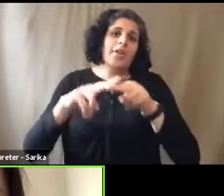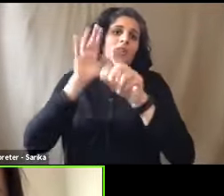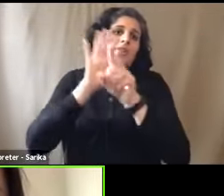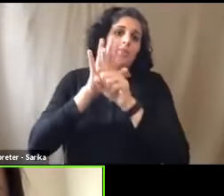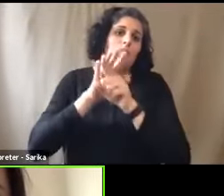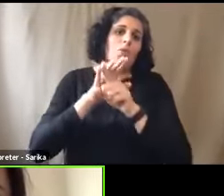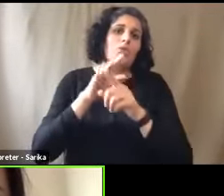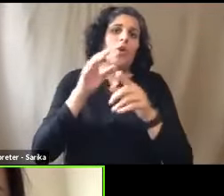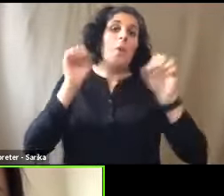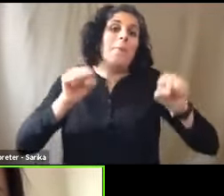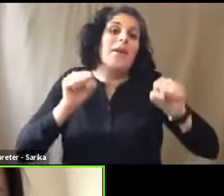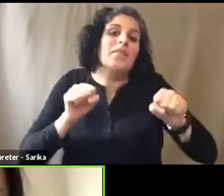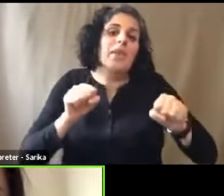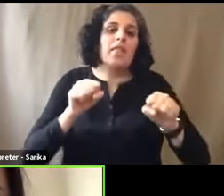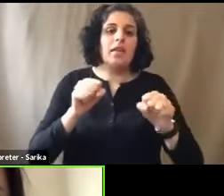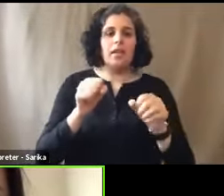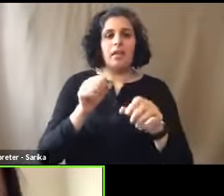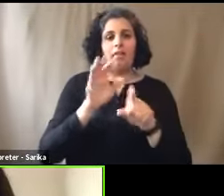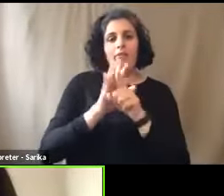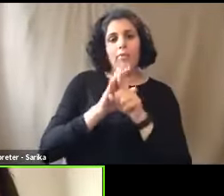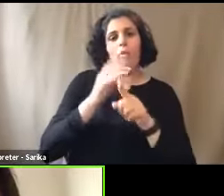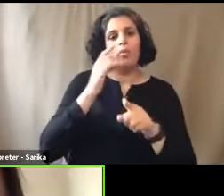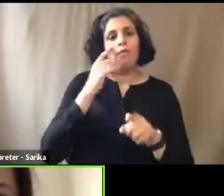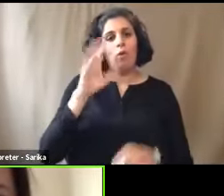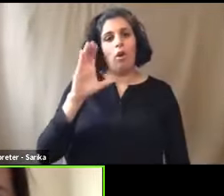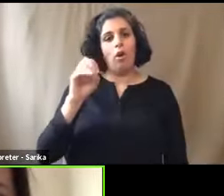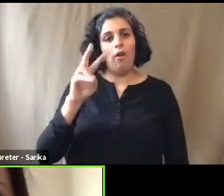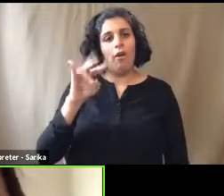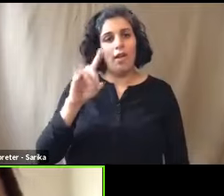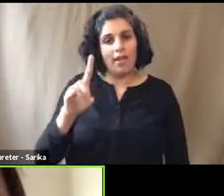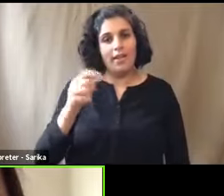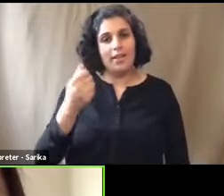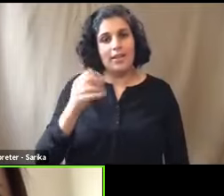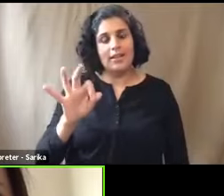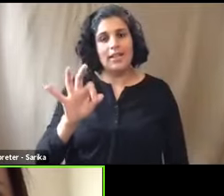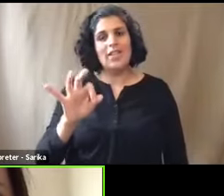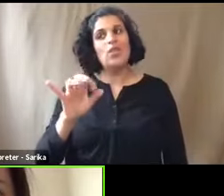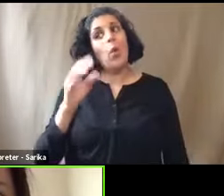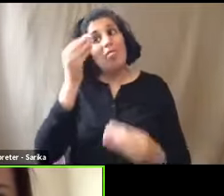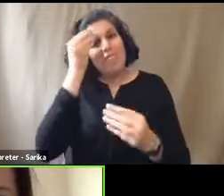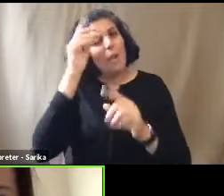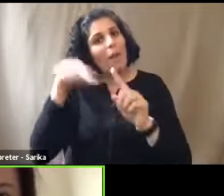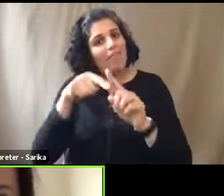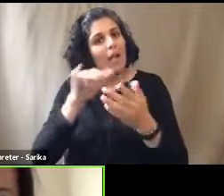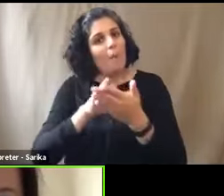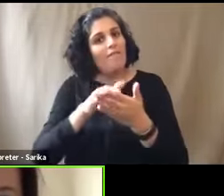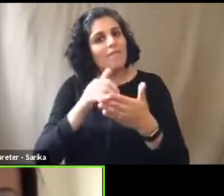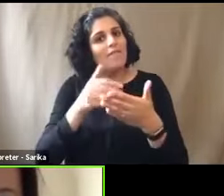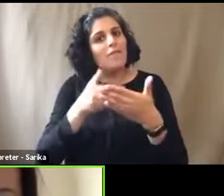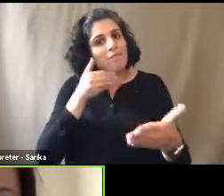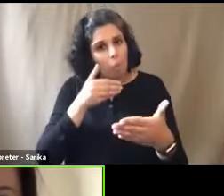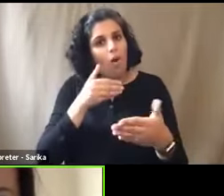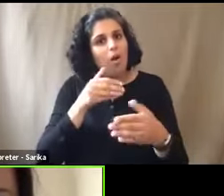So you should consider those facts before you travel as well.